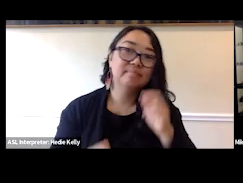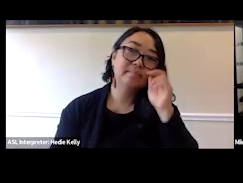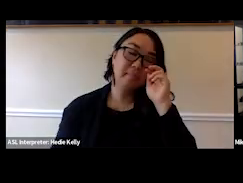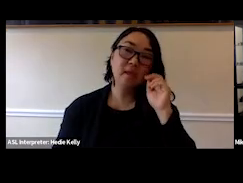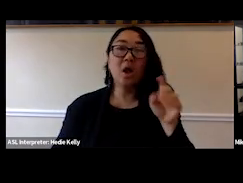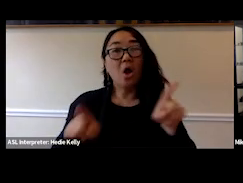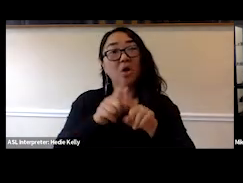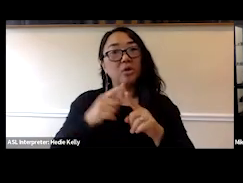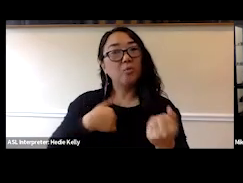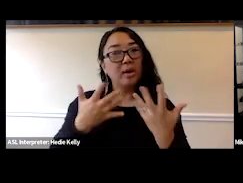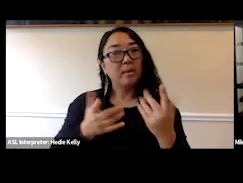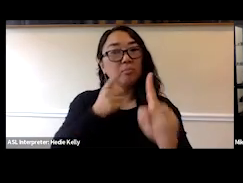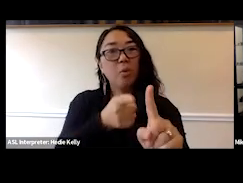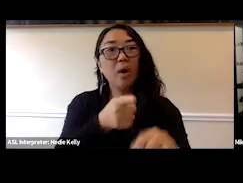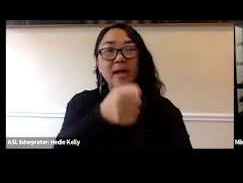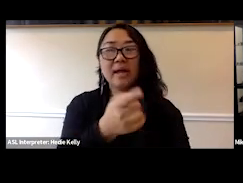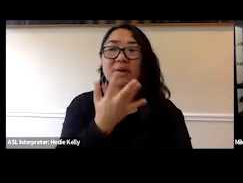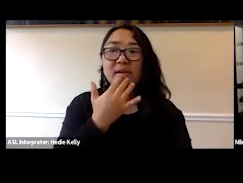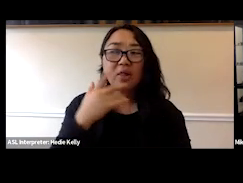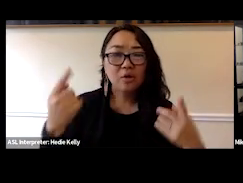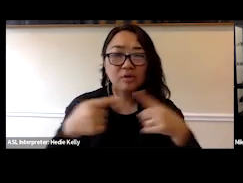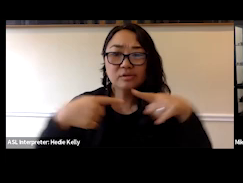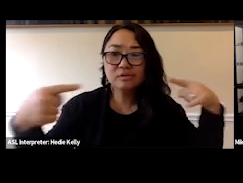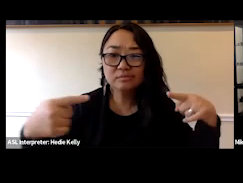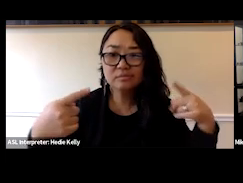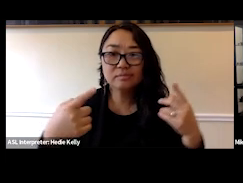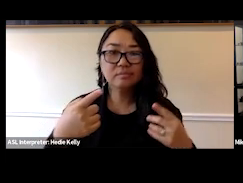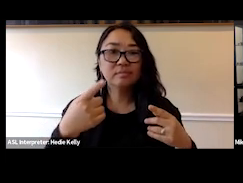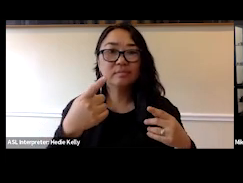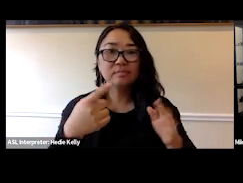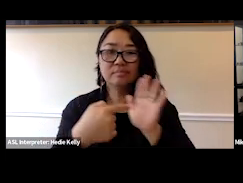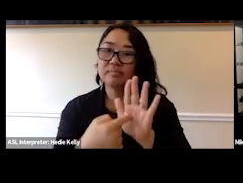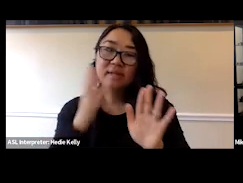perspective, going back here to page one, we have this nice subheading and it's